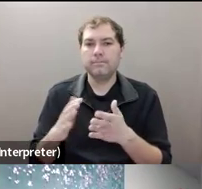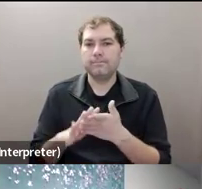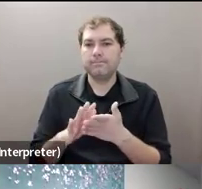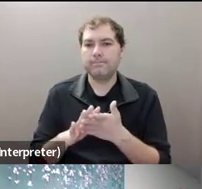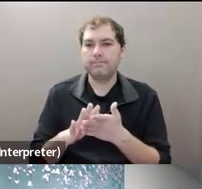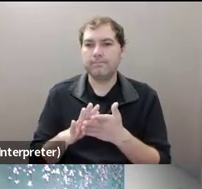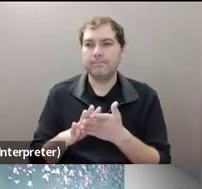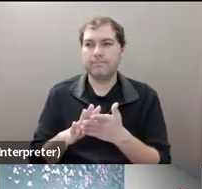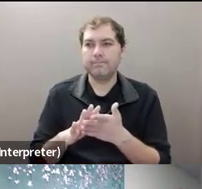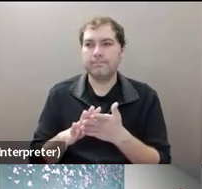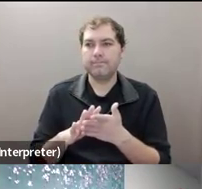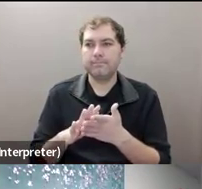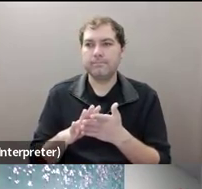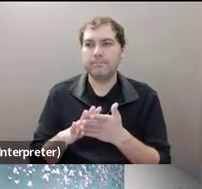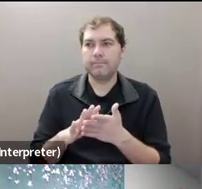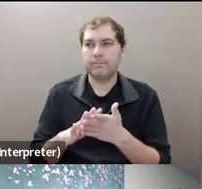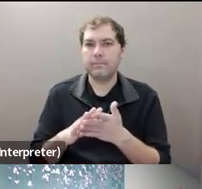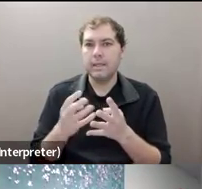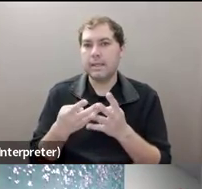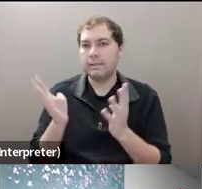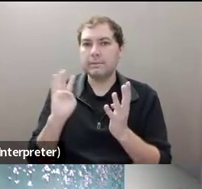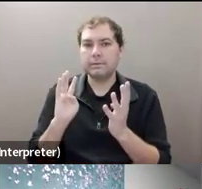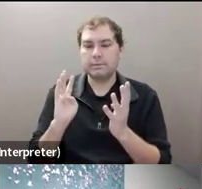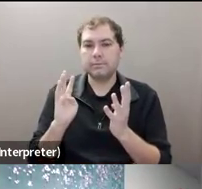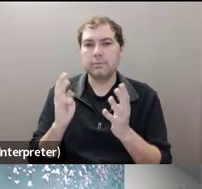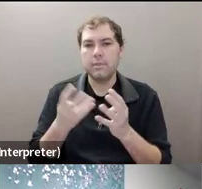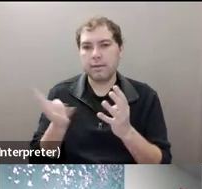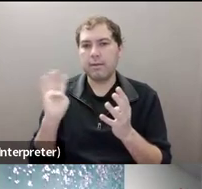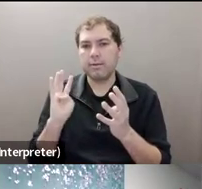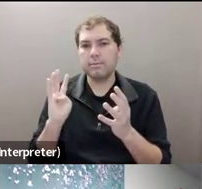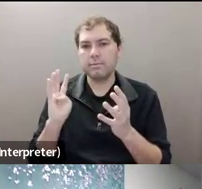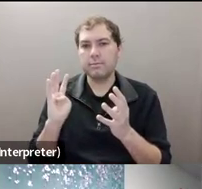17036717673: gates that are around many grocery stores, or most, I guess, to keep in the carts